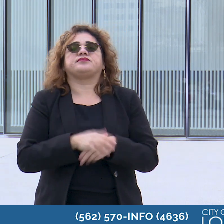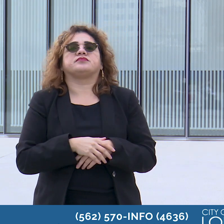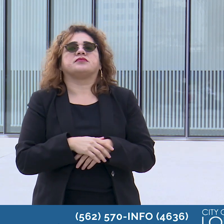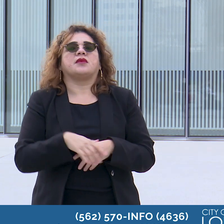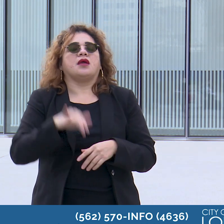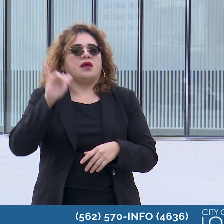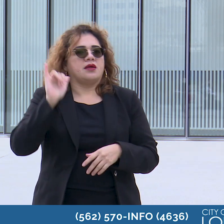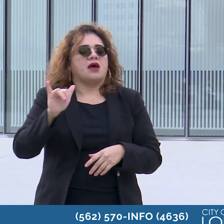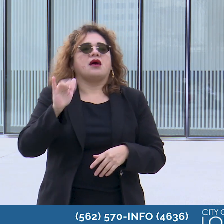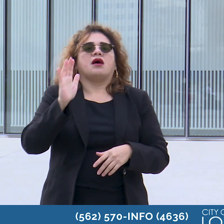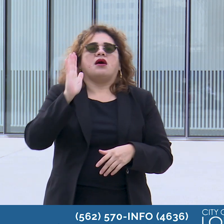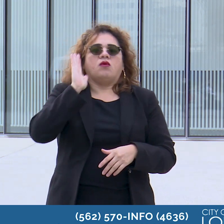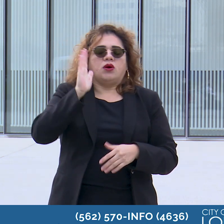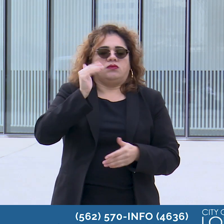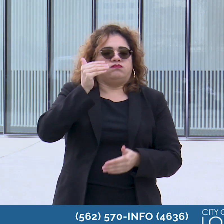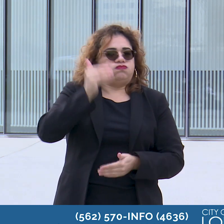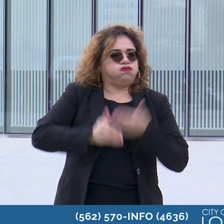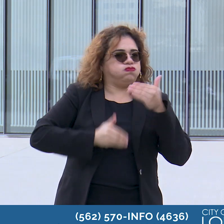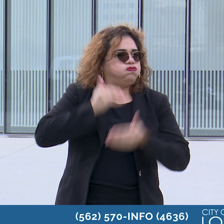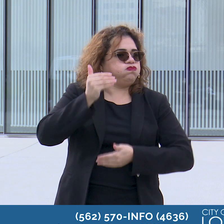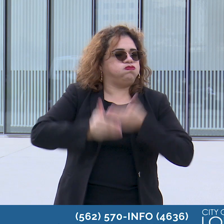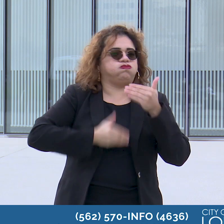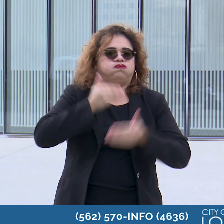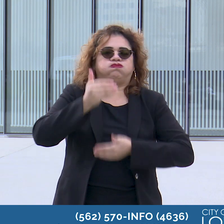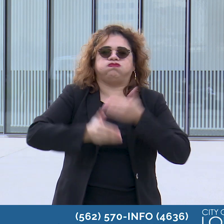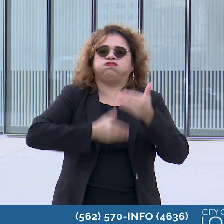into 2021 because of the amount we're getting in.